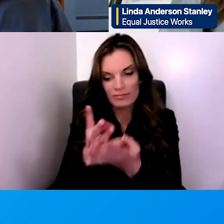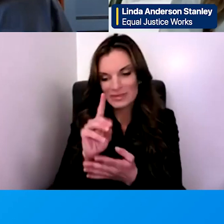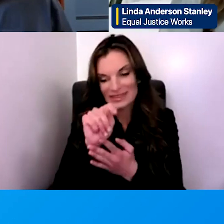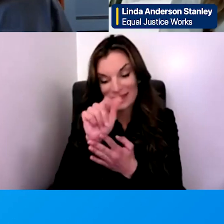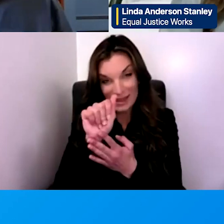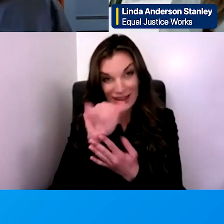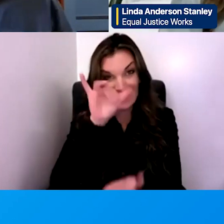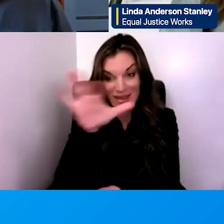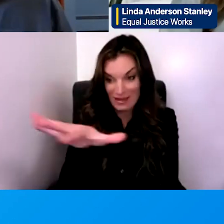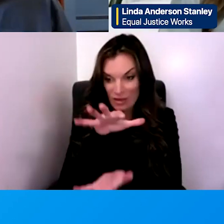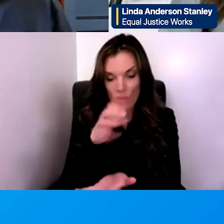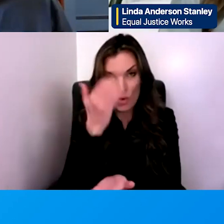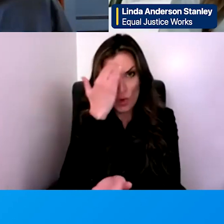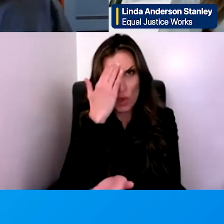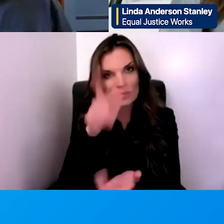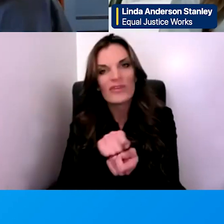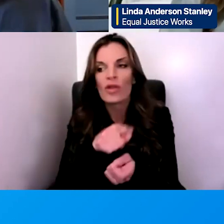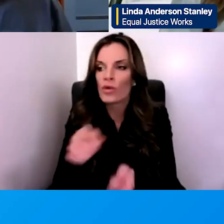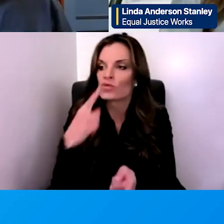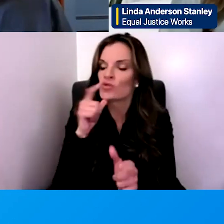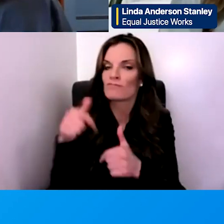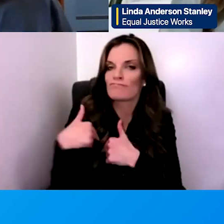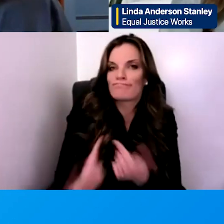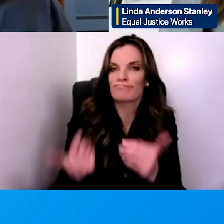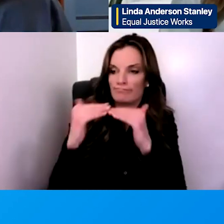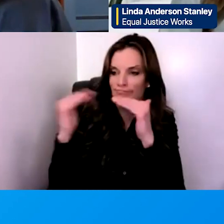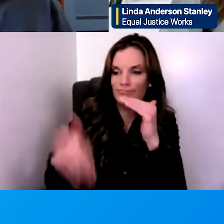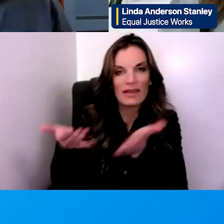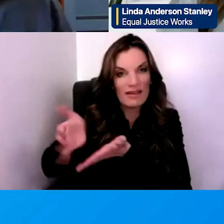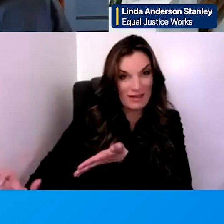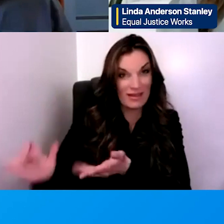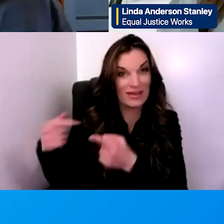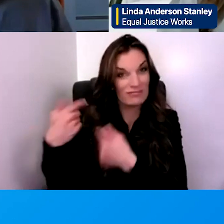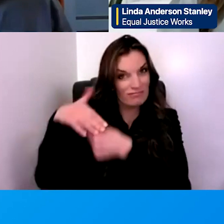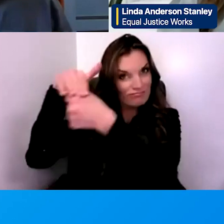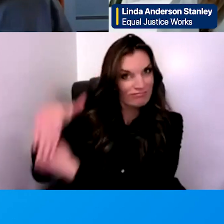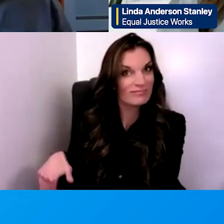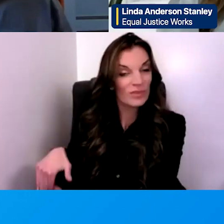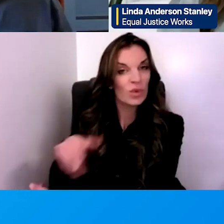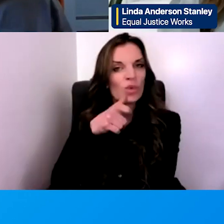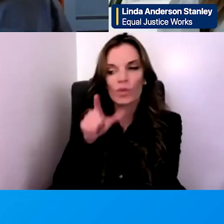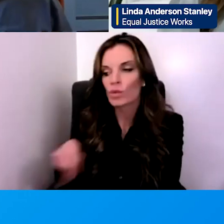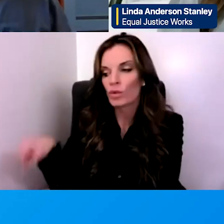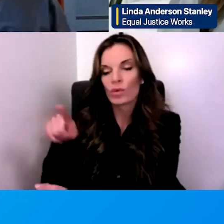to clear up the statistics and just to be able to develop a more concrete standpoint based